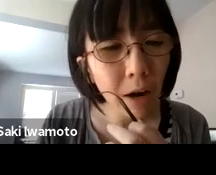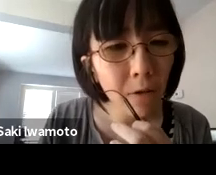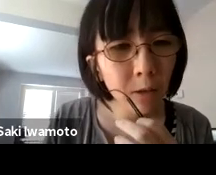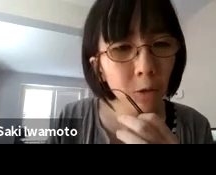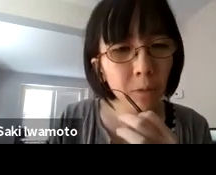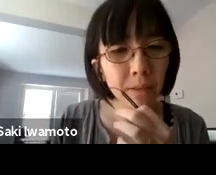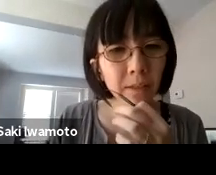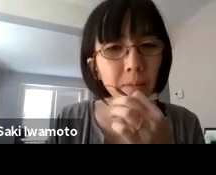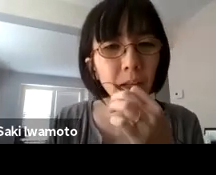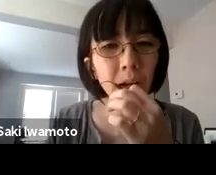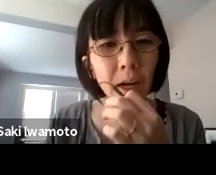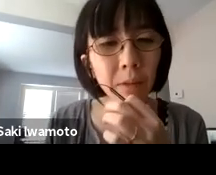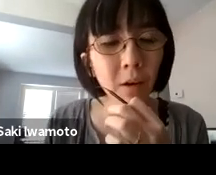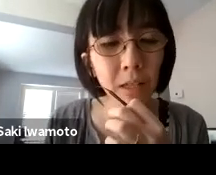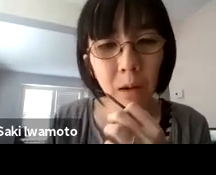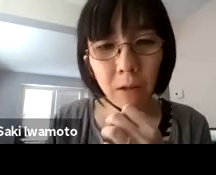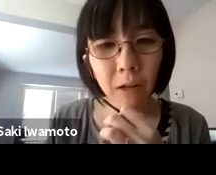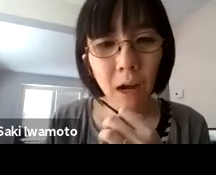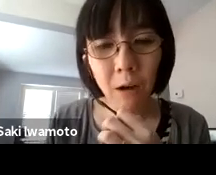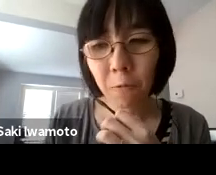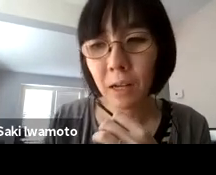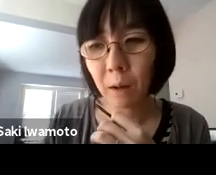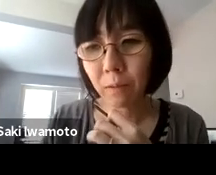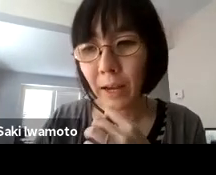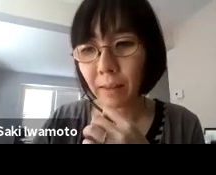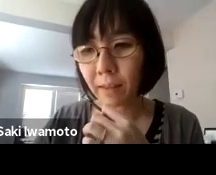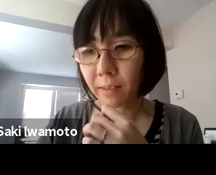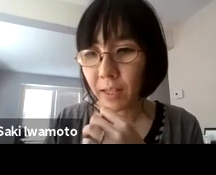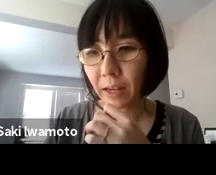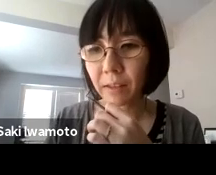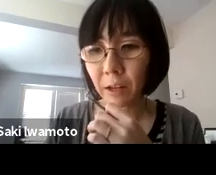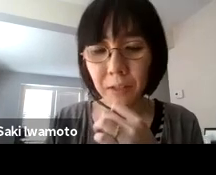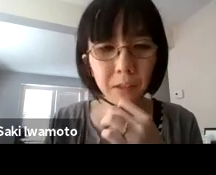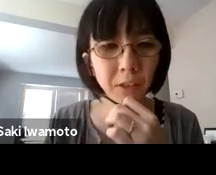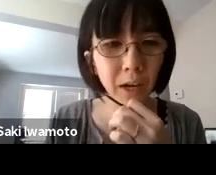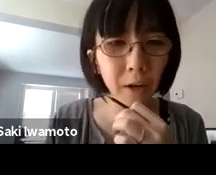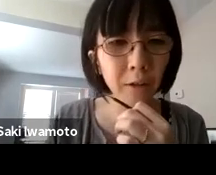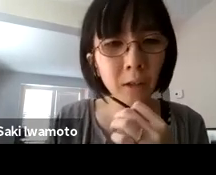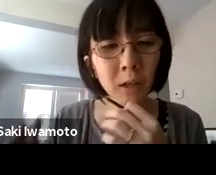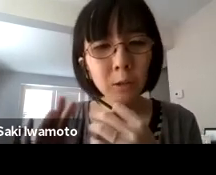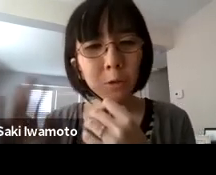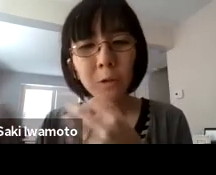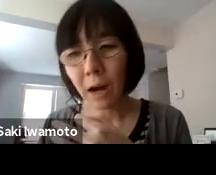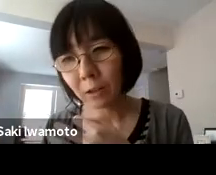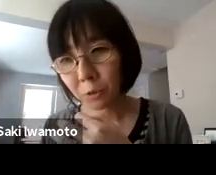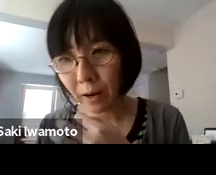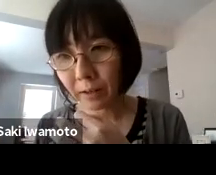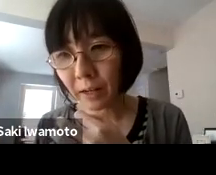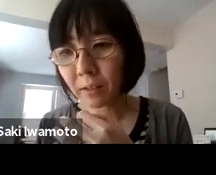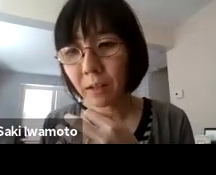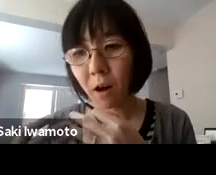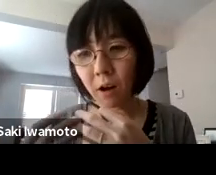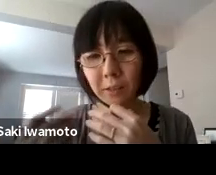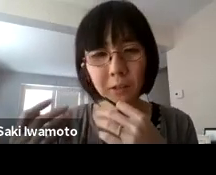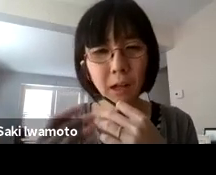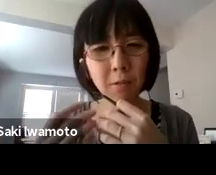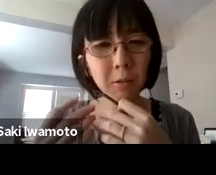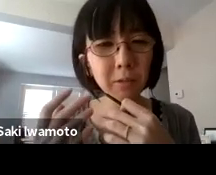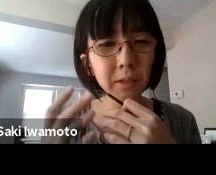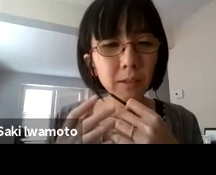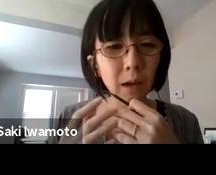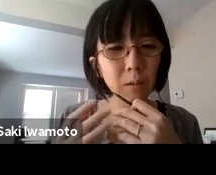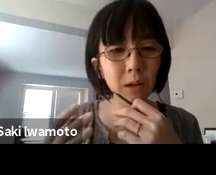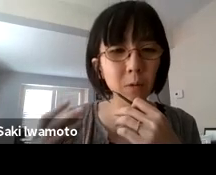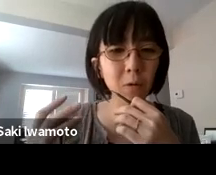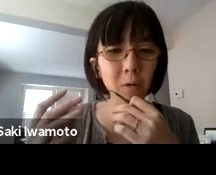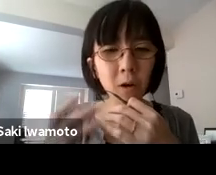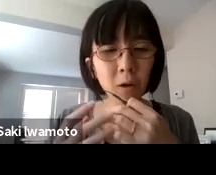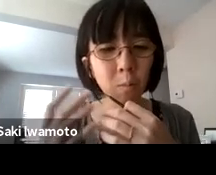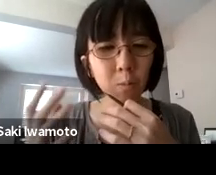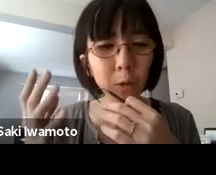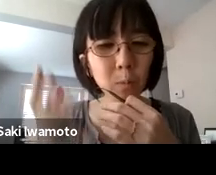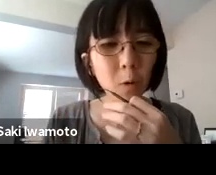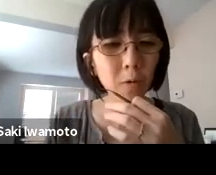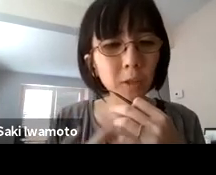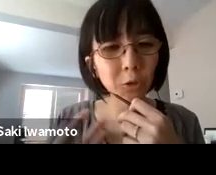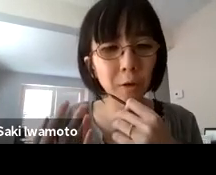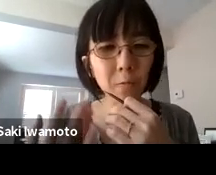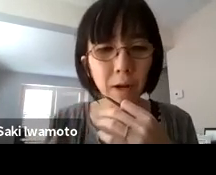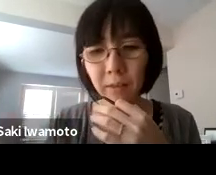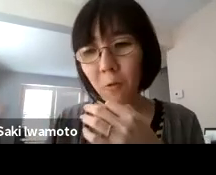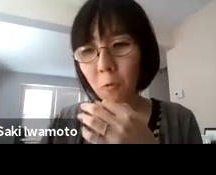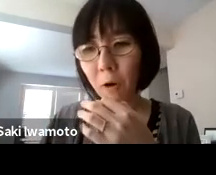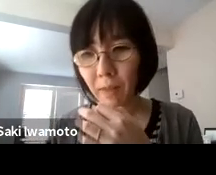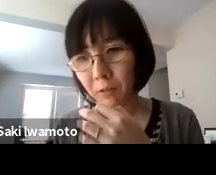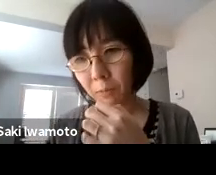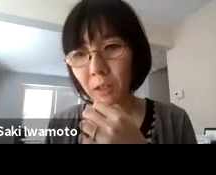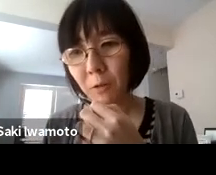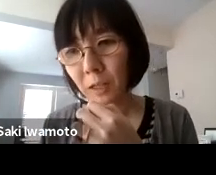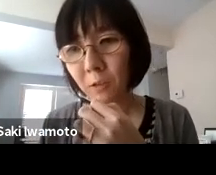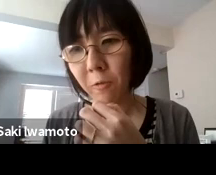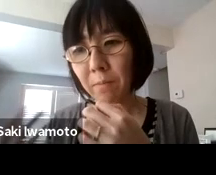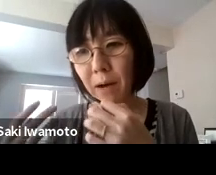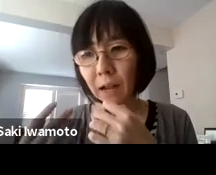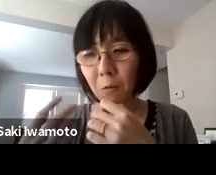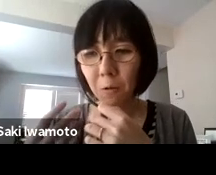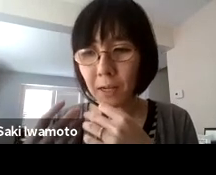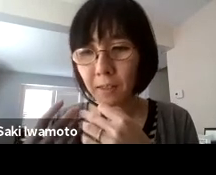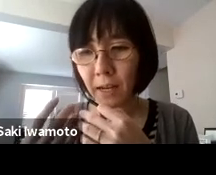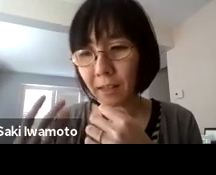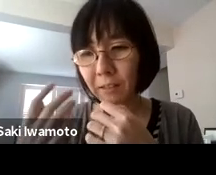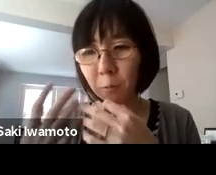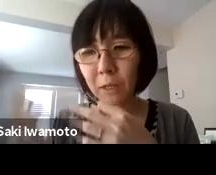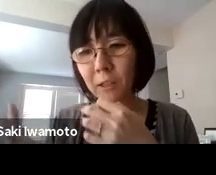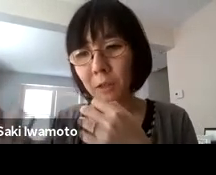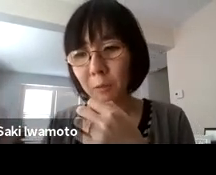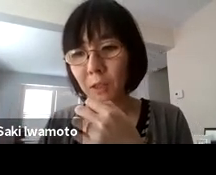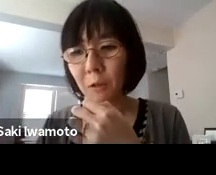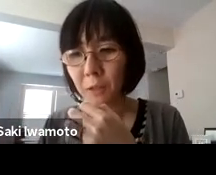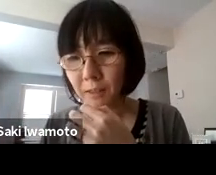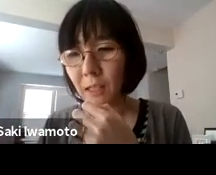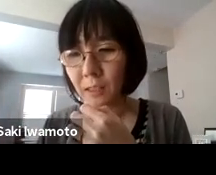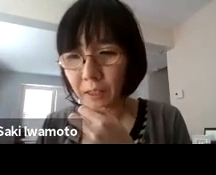So now I want to spend some time talking about how we apply that thinking that we just share to actual practice and honestly, a lot of this is applicable to both children with or without special needs so we might not always say like for kids with special